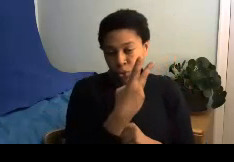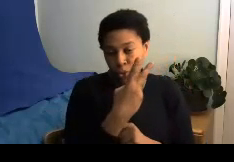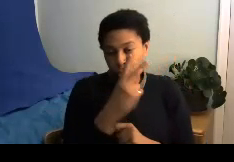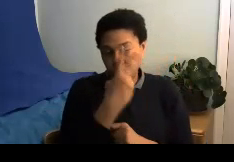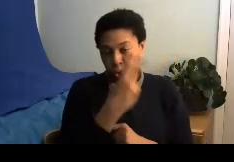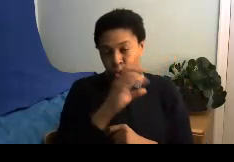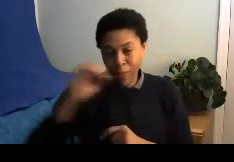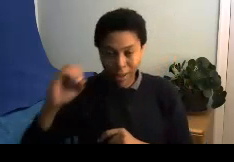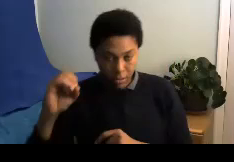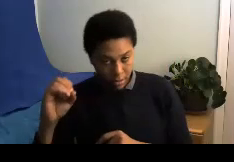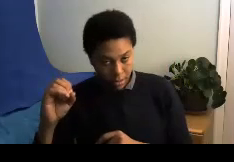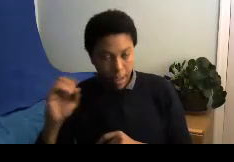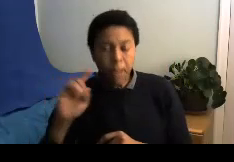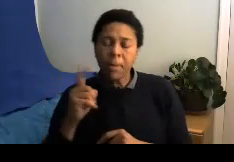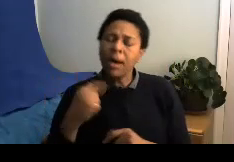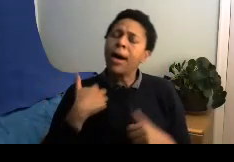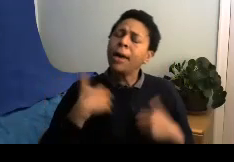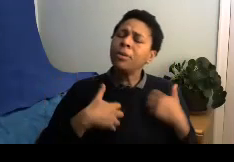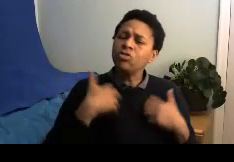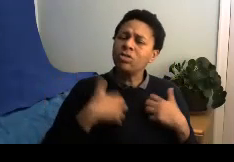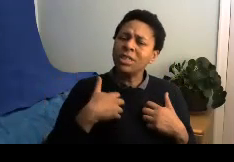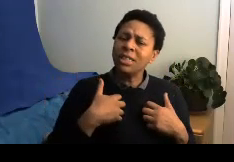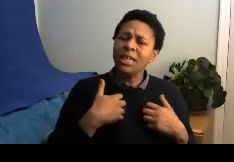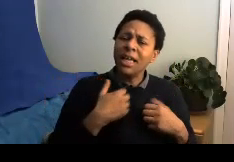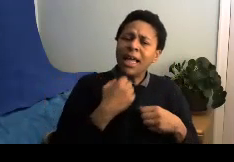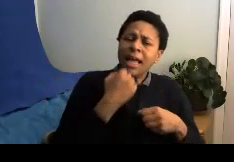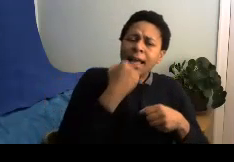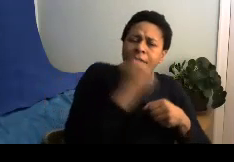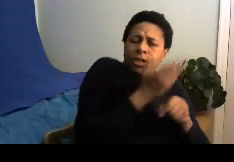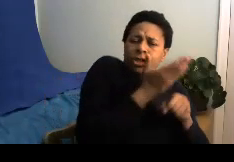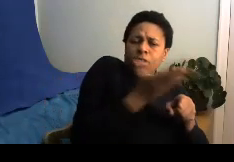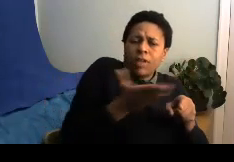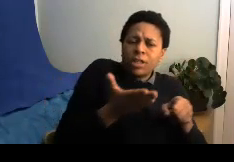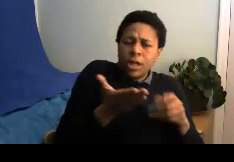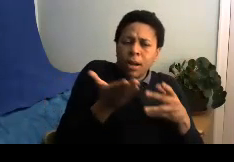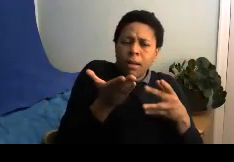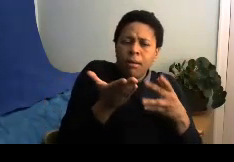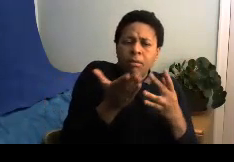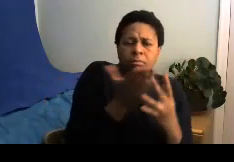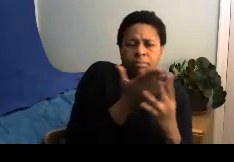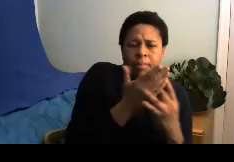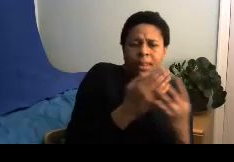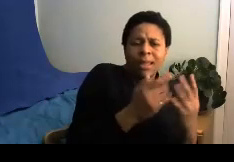interested in the generation between the late 70s, early 80s,